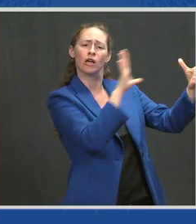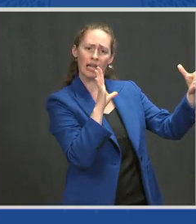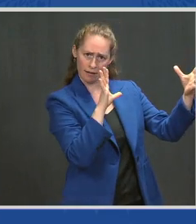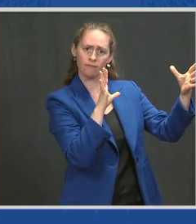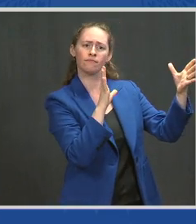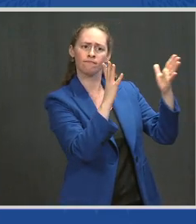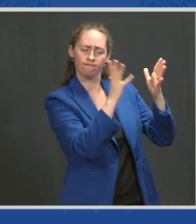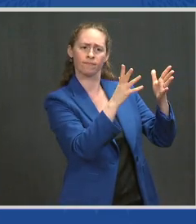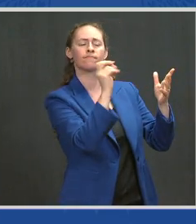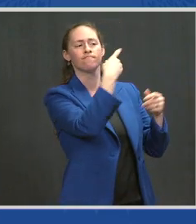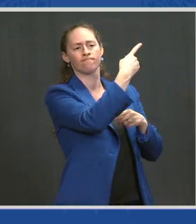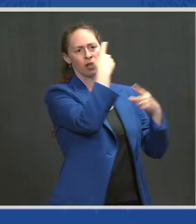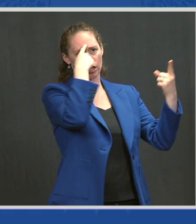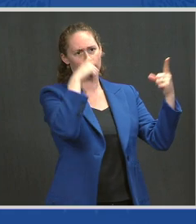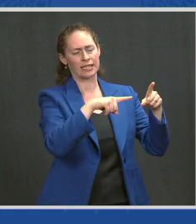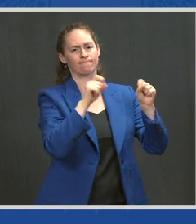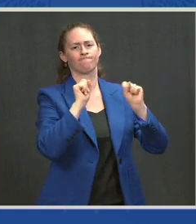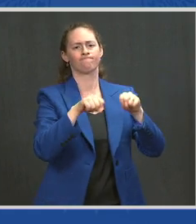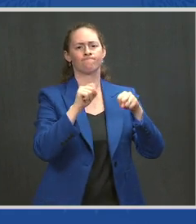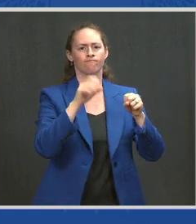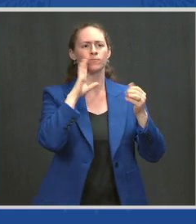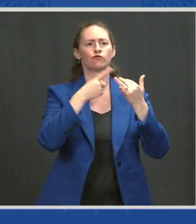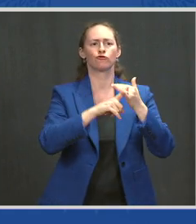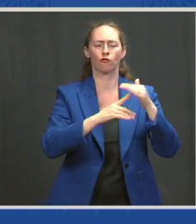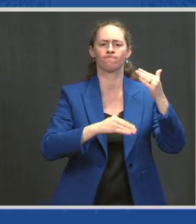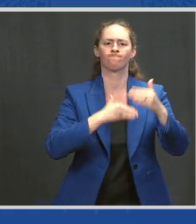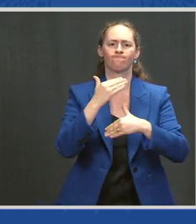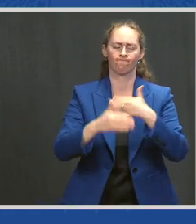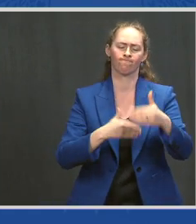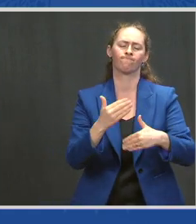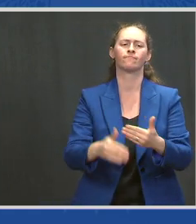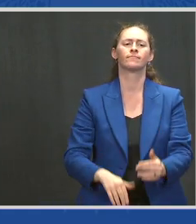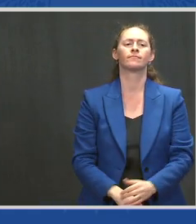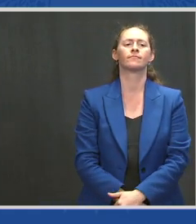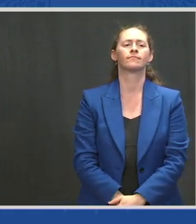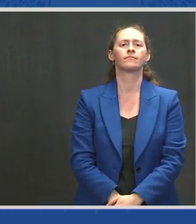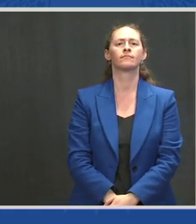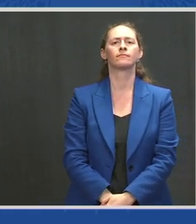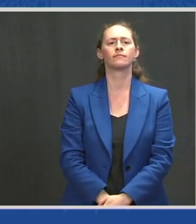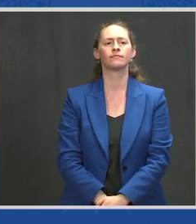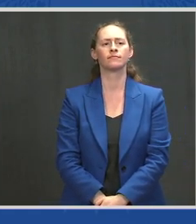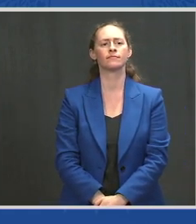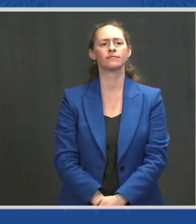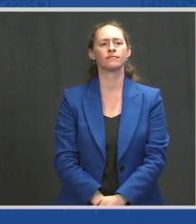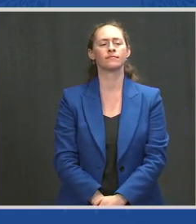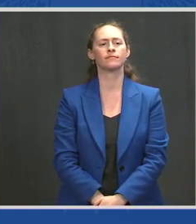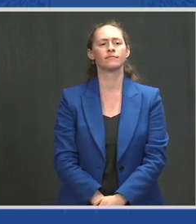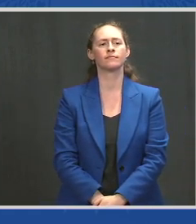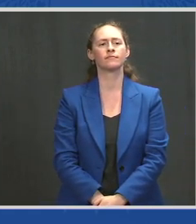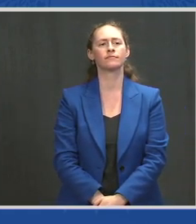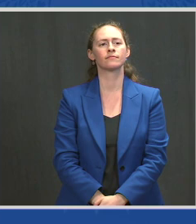And I shared our concerns about Belarus. He didn't disagree with what happened; he just has a different perspective